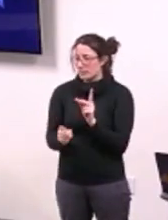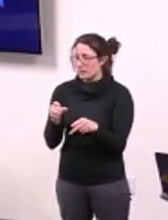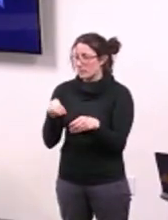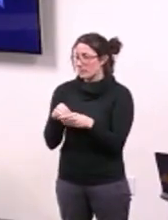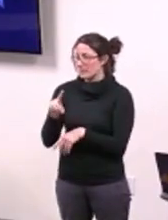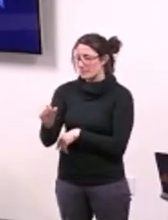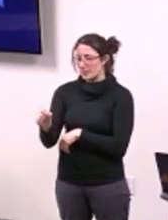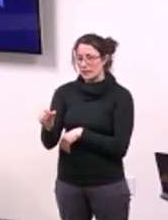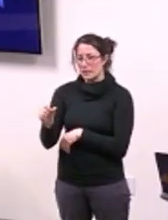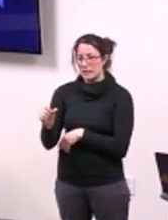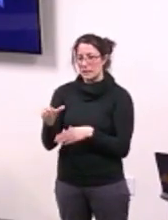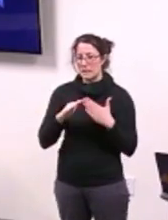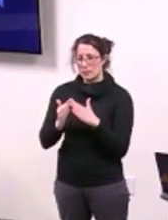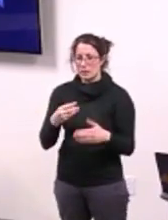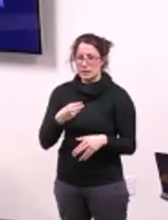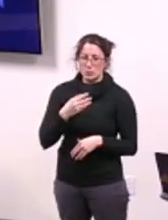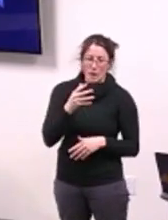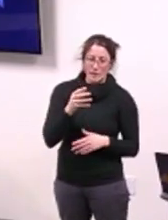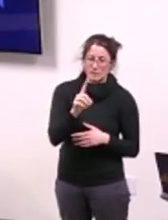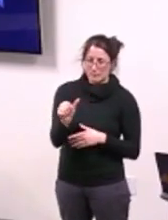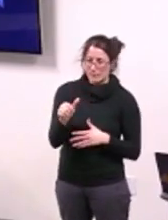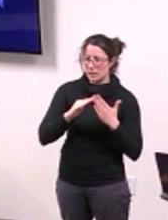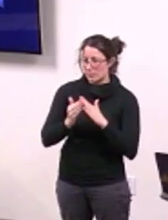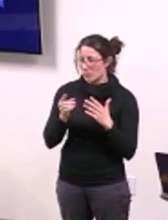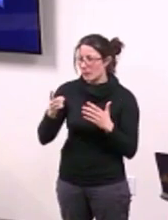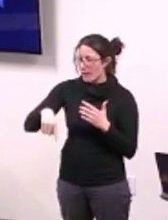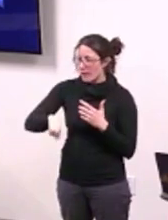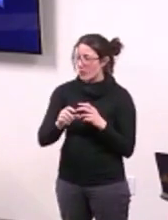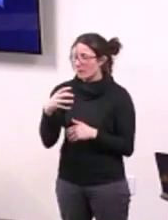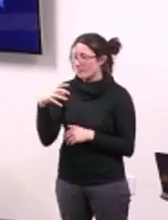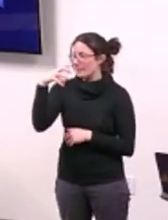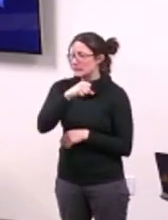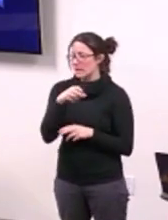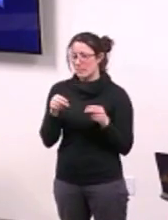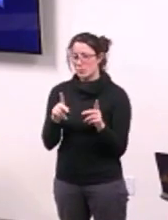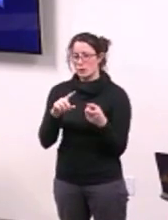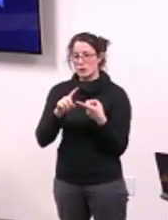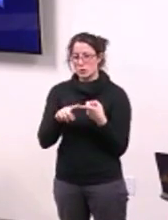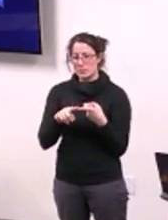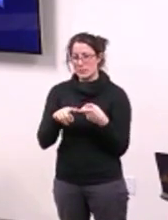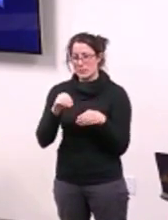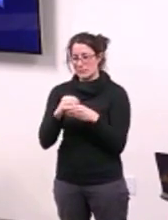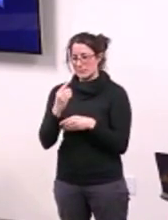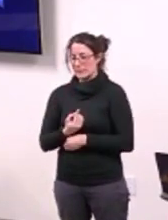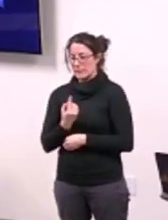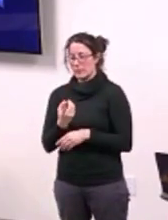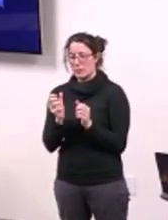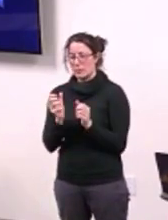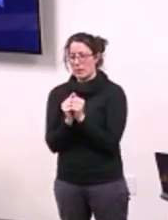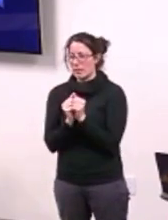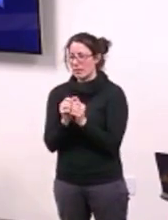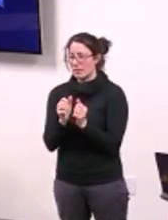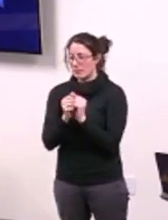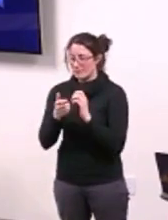white disability community are missing opportunities. To be in solidarity with community because you're on a high horse